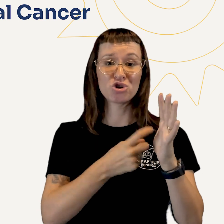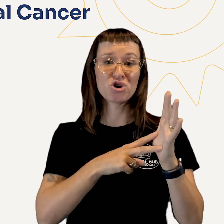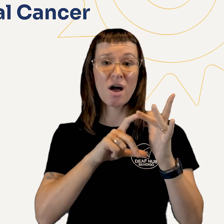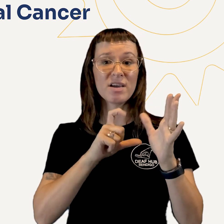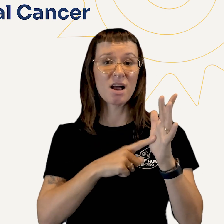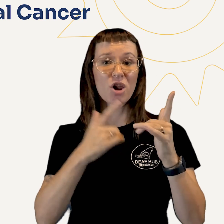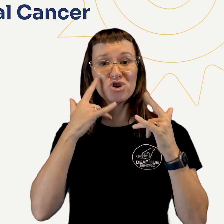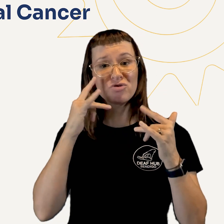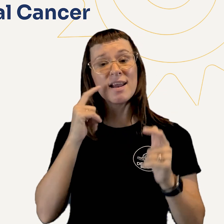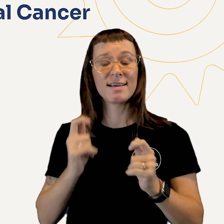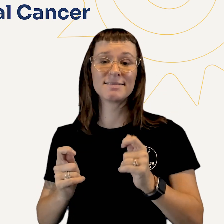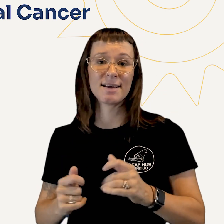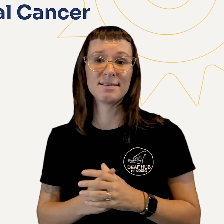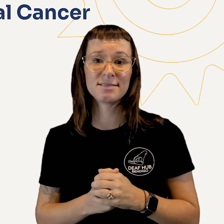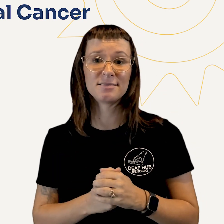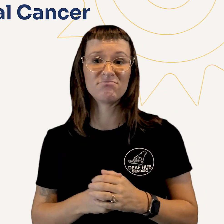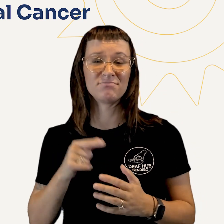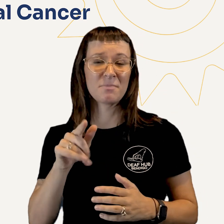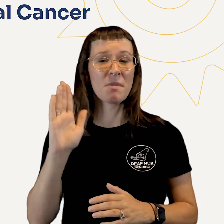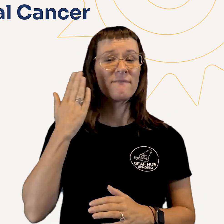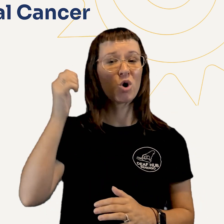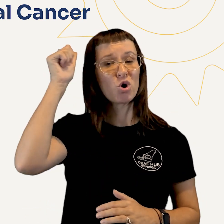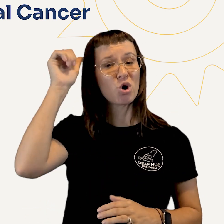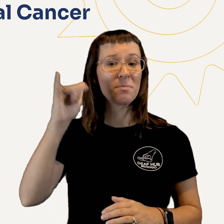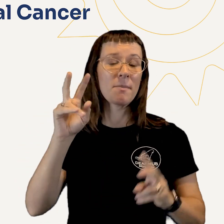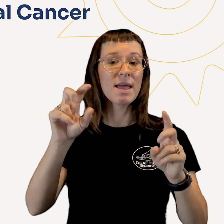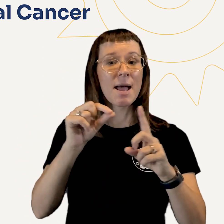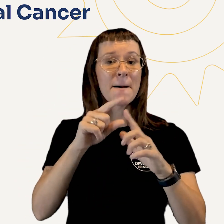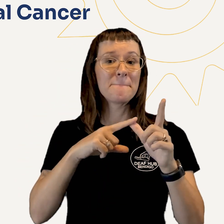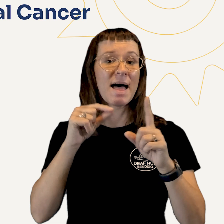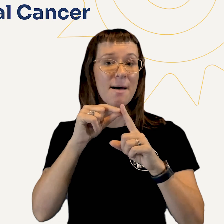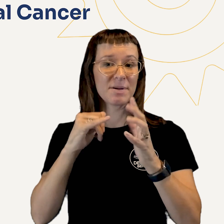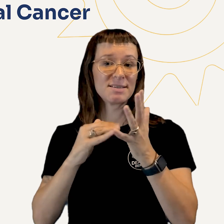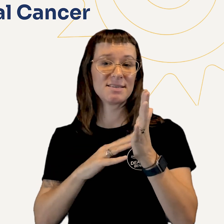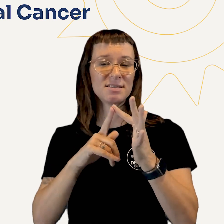known as the Pap Smear Test. In fact cervical cancer is one of the most preventable cancers.